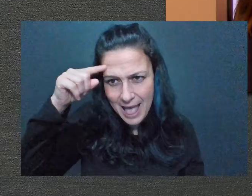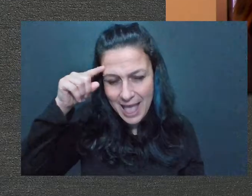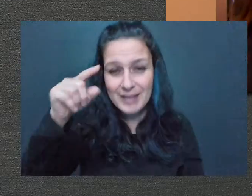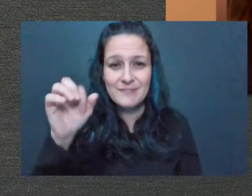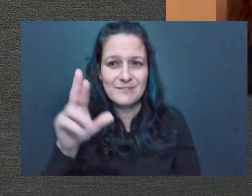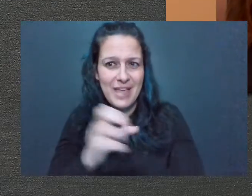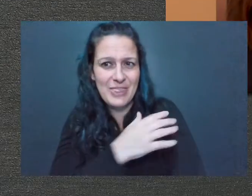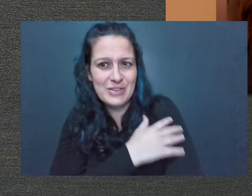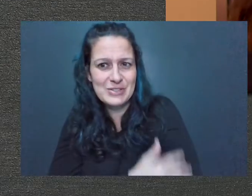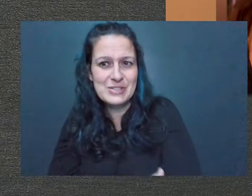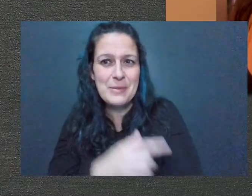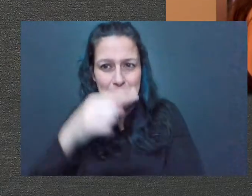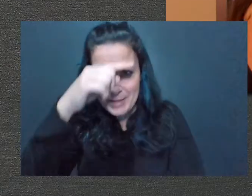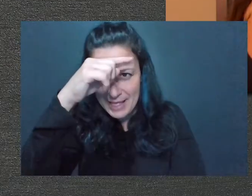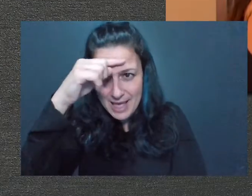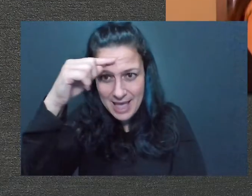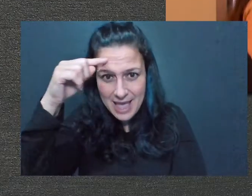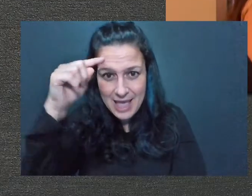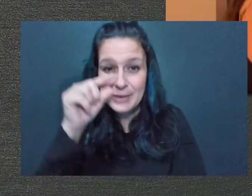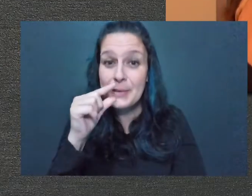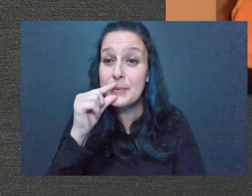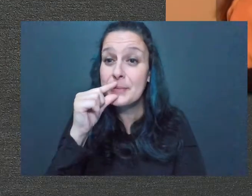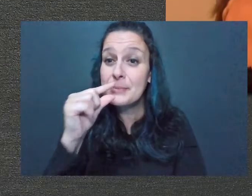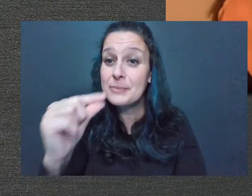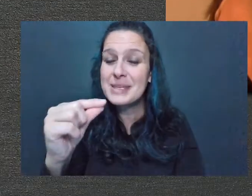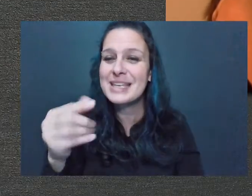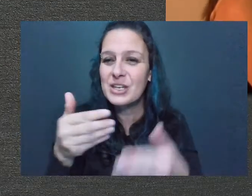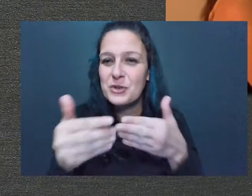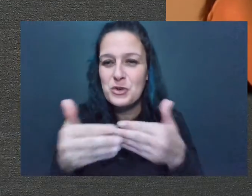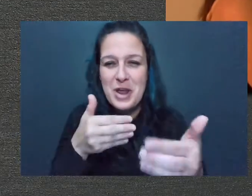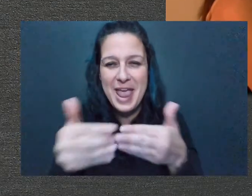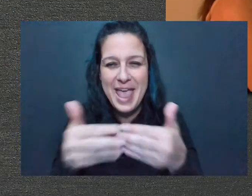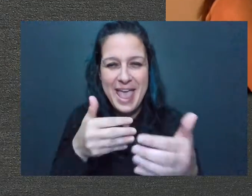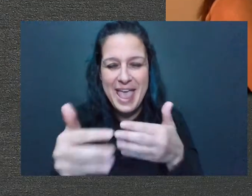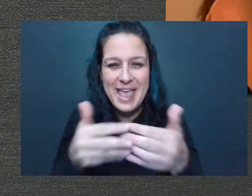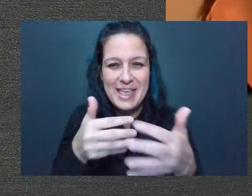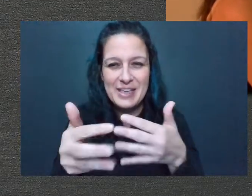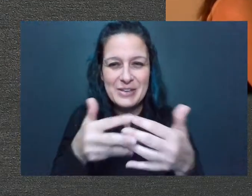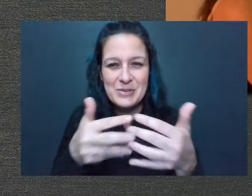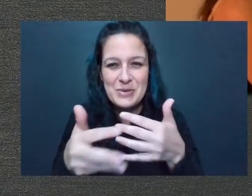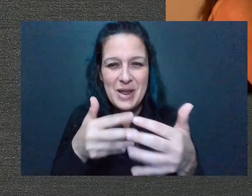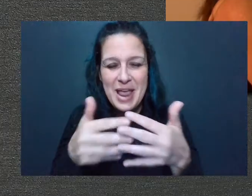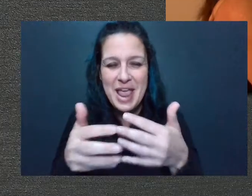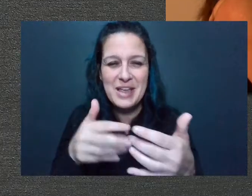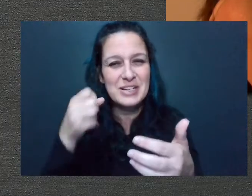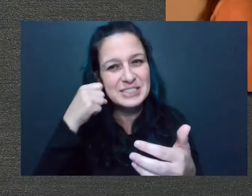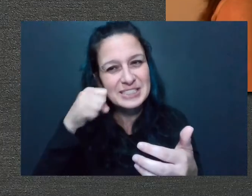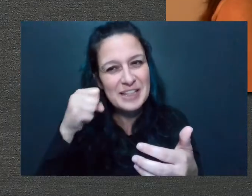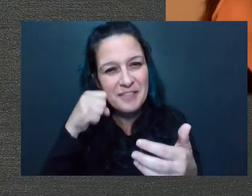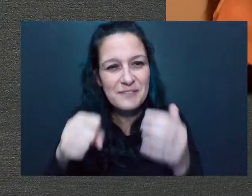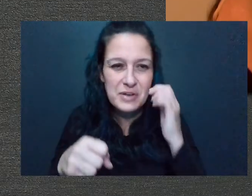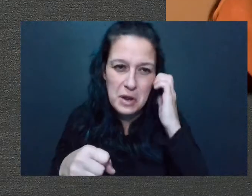In the feathers. The beak is gray. It's more- [Communication Device] Silver, gray.